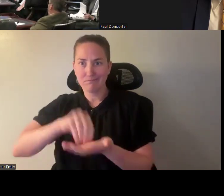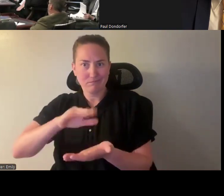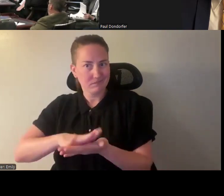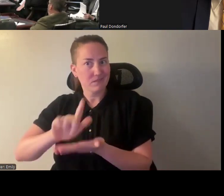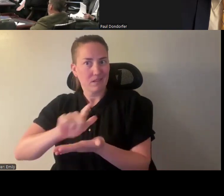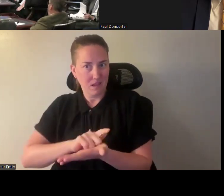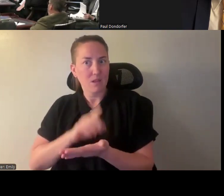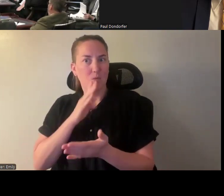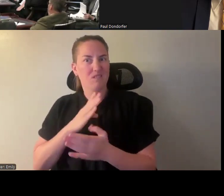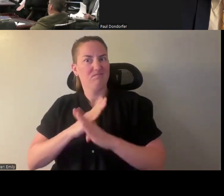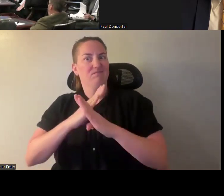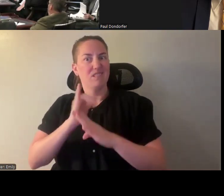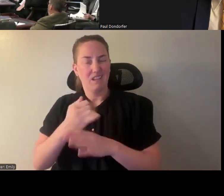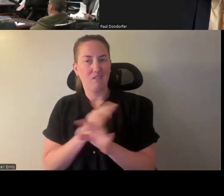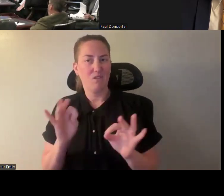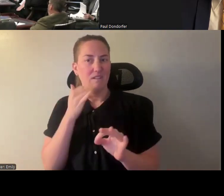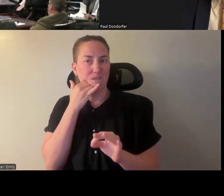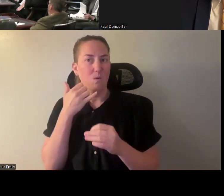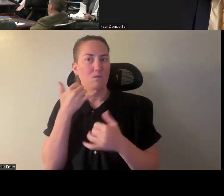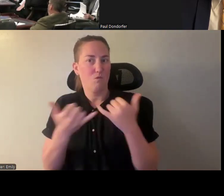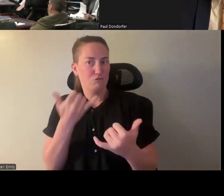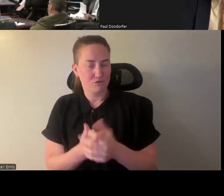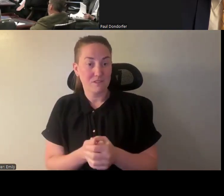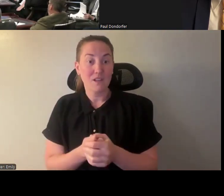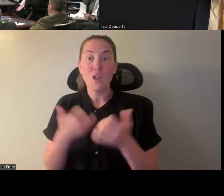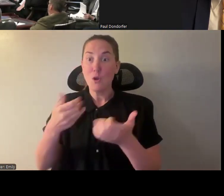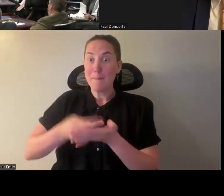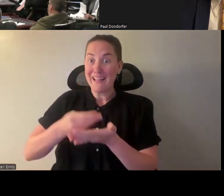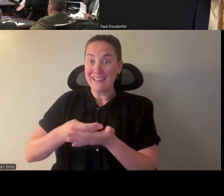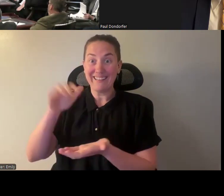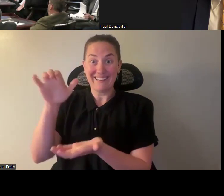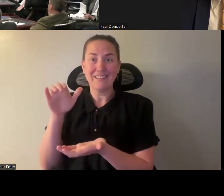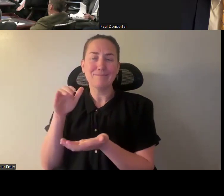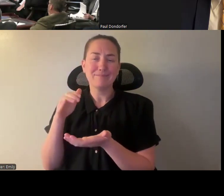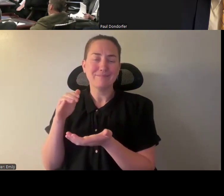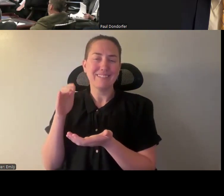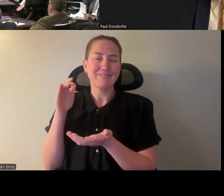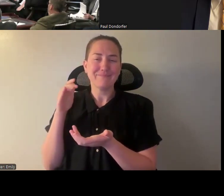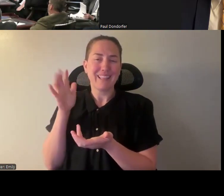calls That fund that the current revenue that's in that fund will eventually dwindle because of